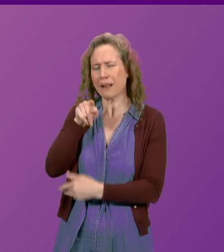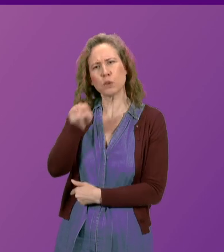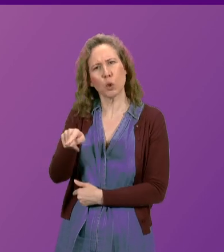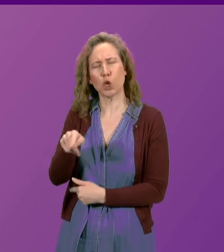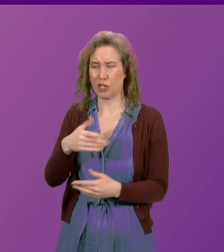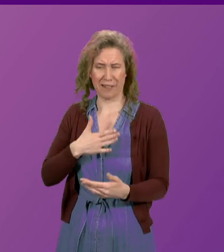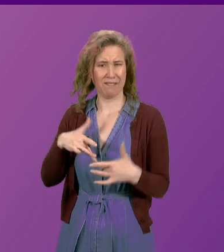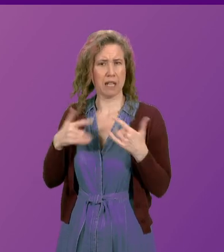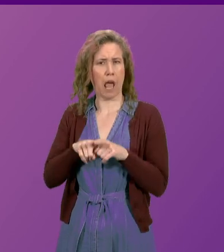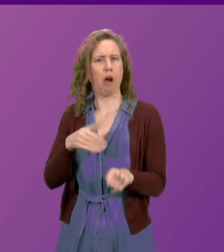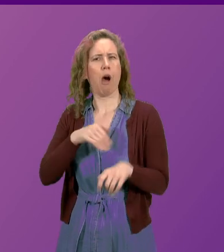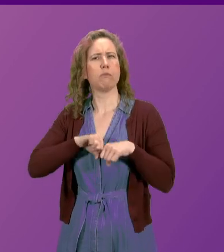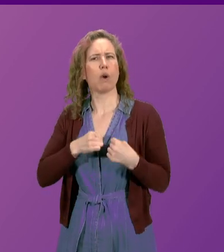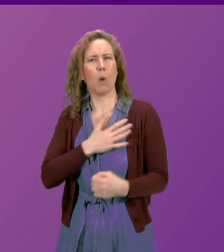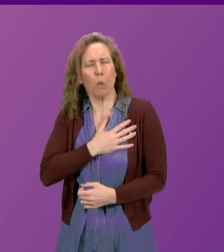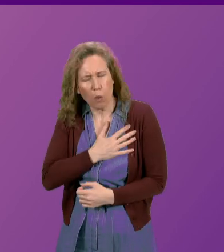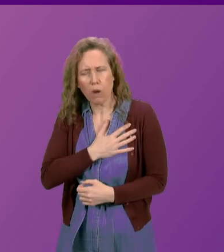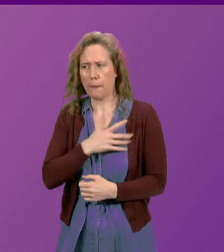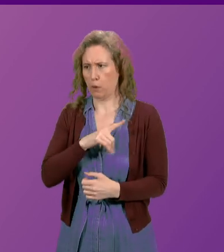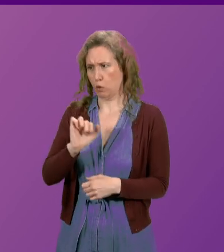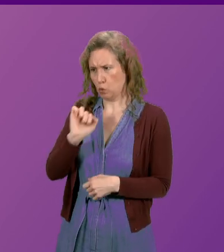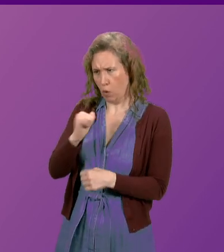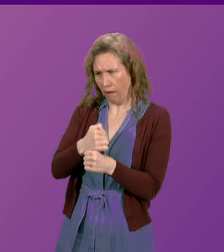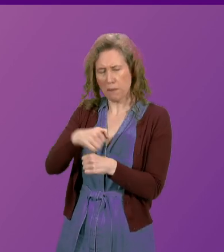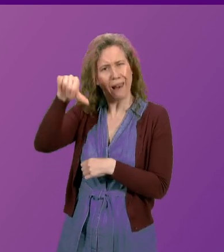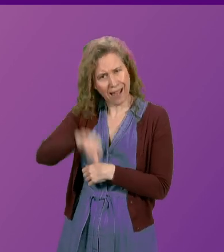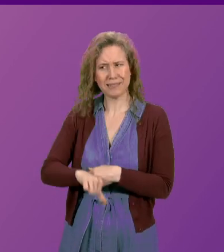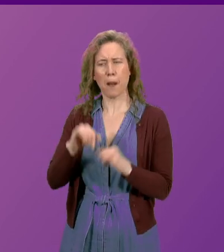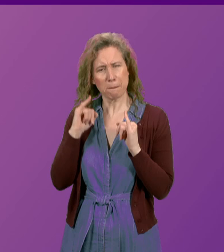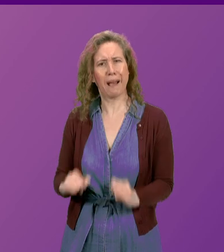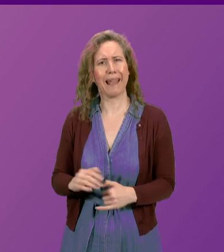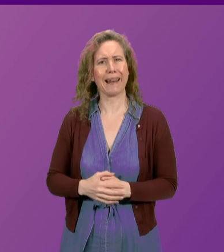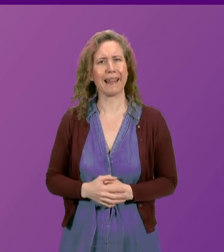nurse why you and your Government continue to let them down so badly? Members should always speak through the chair.